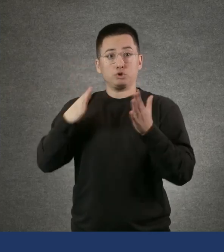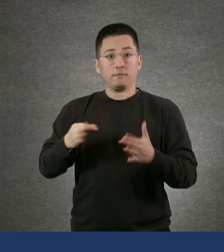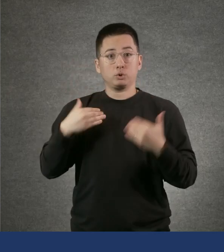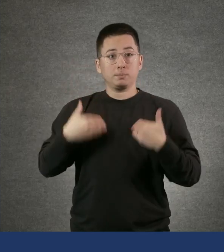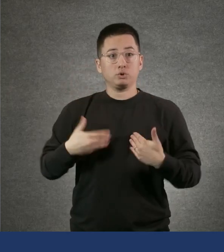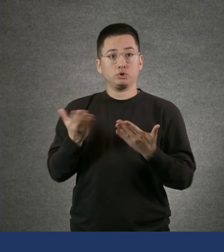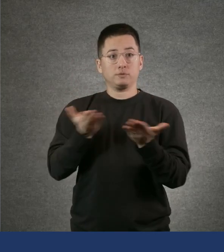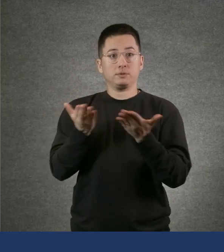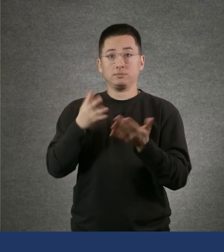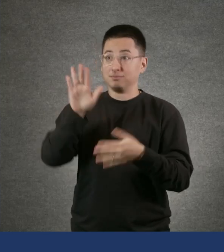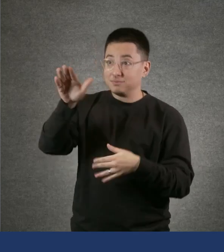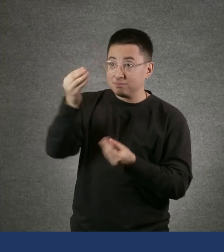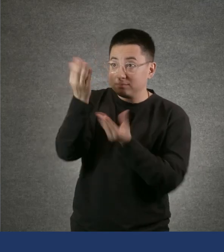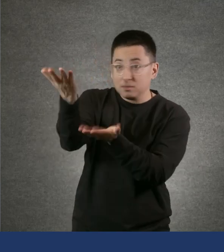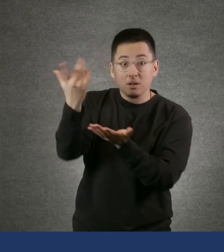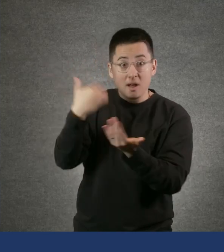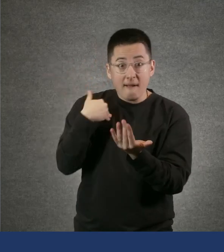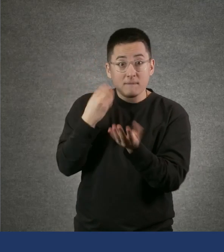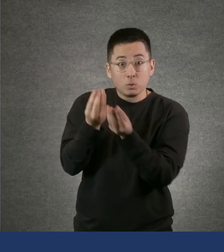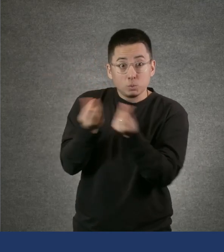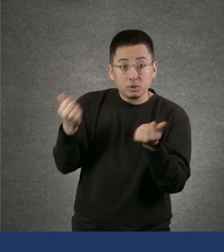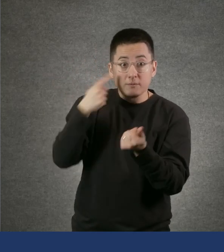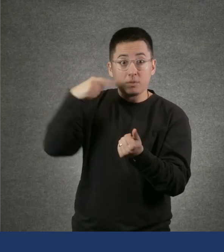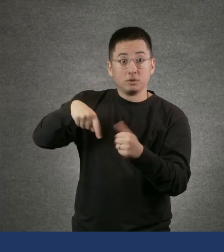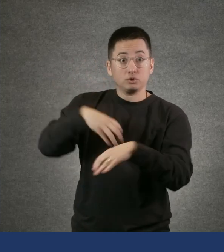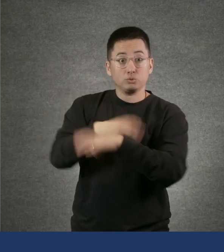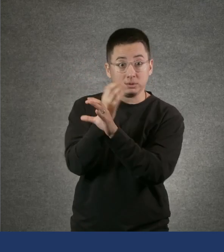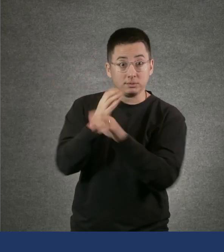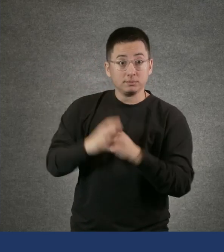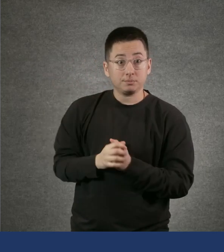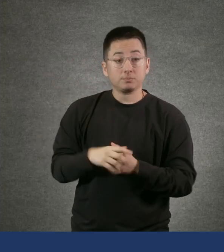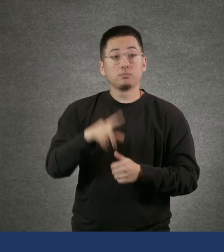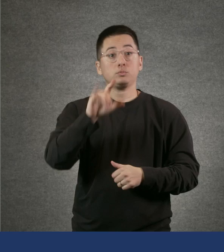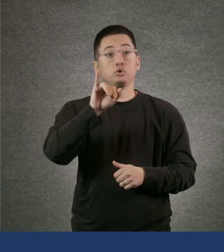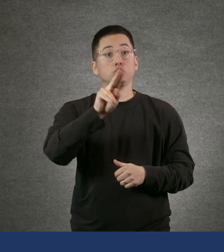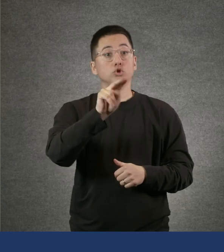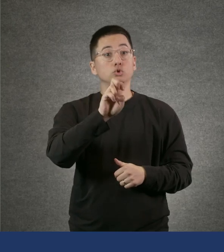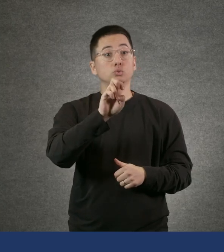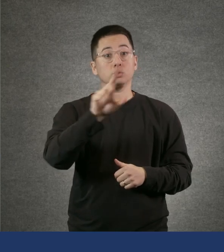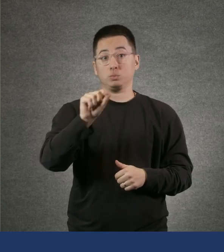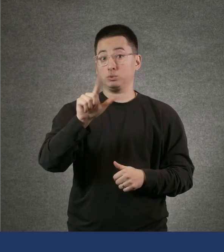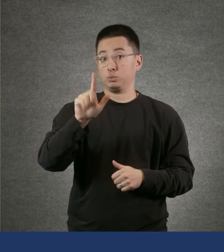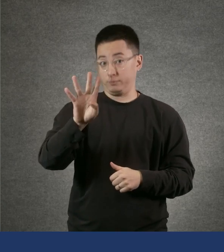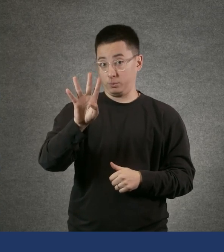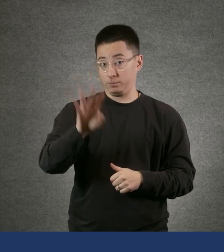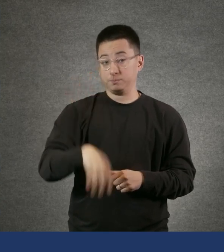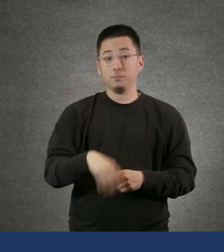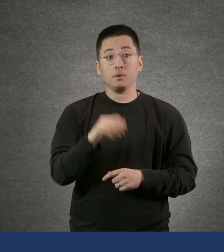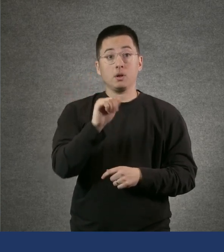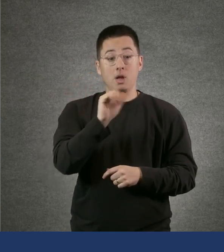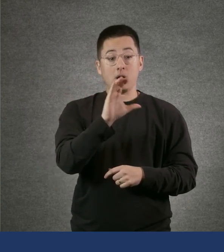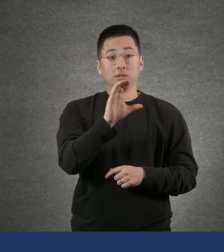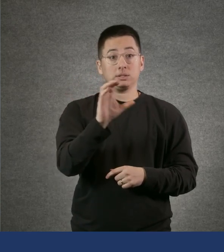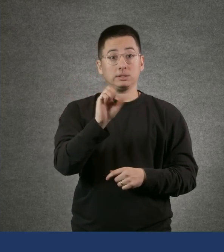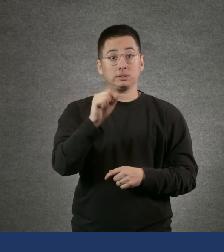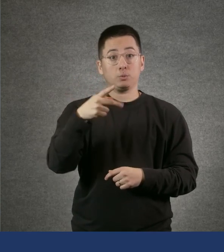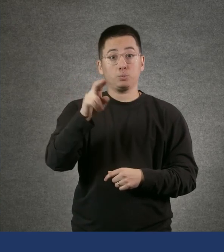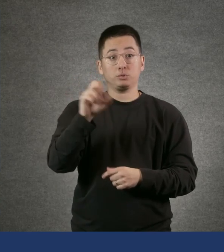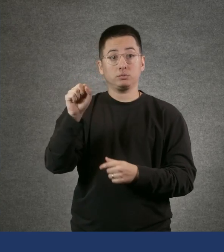In June of 2024, Access Press recognizes Damon's legislative work, writing, "Progress